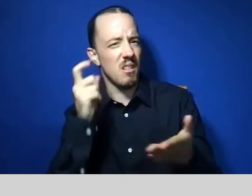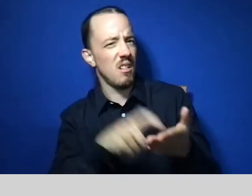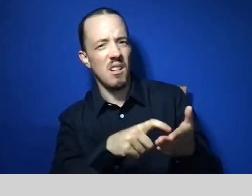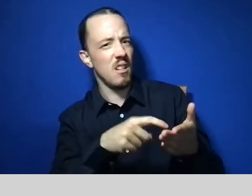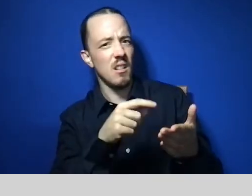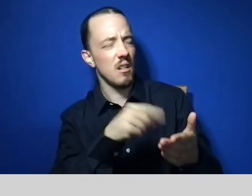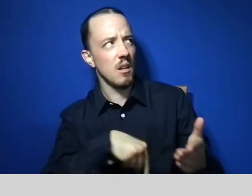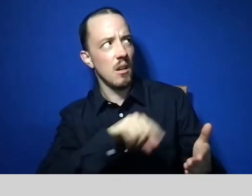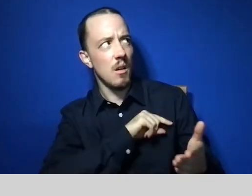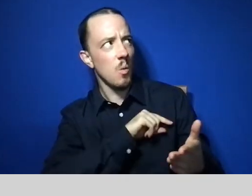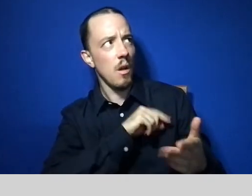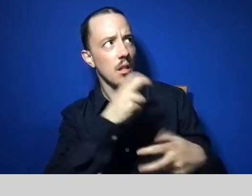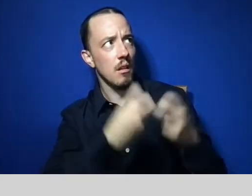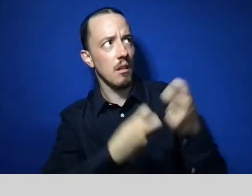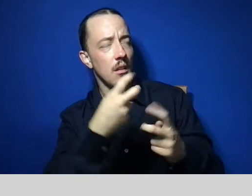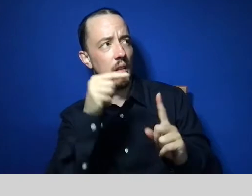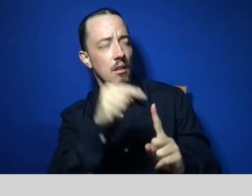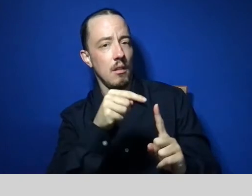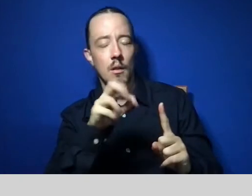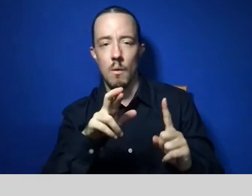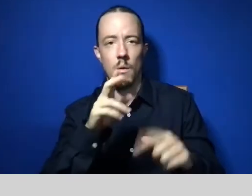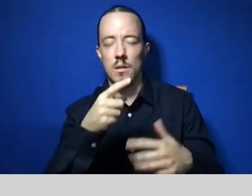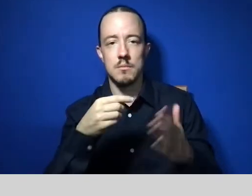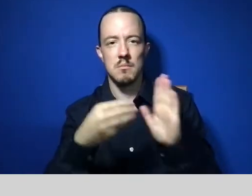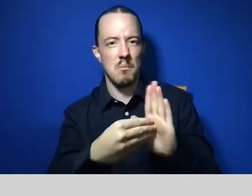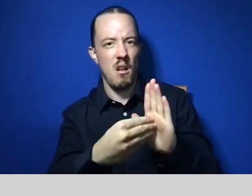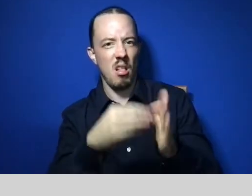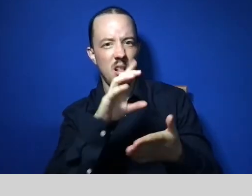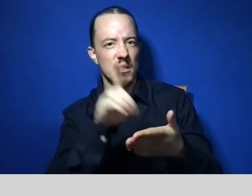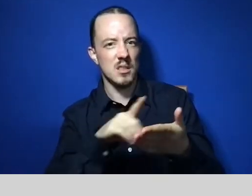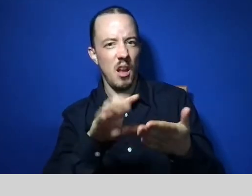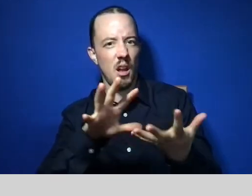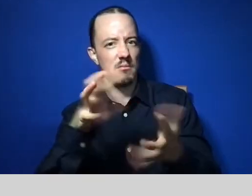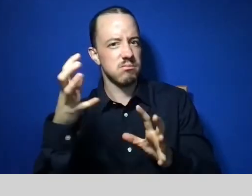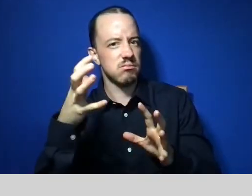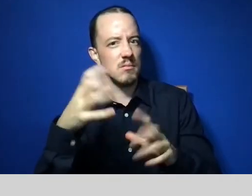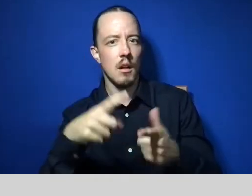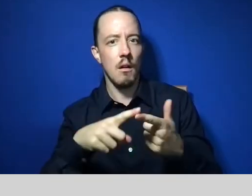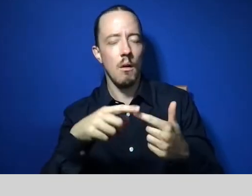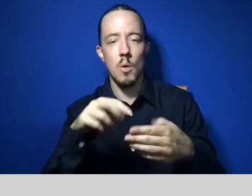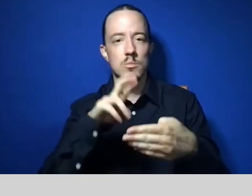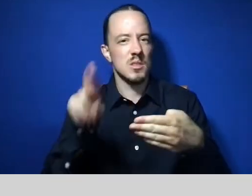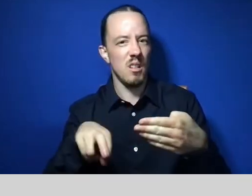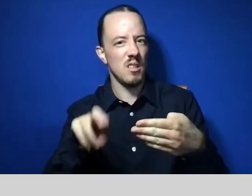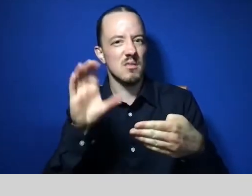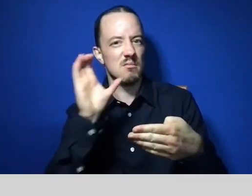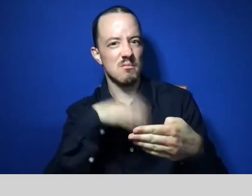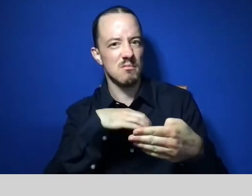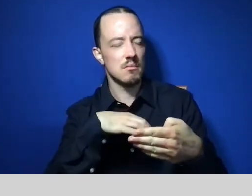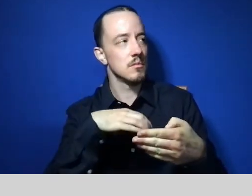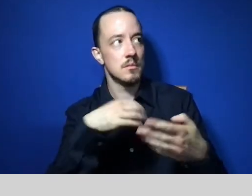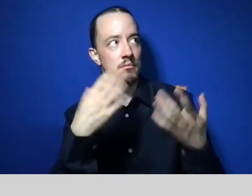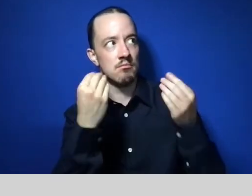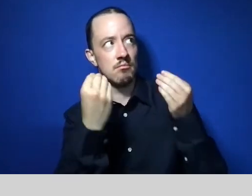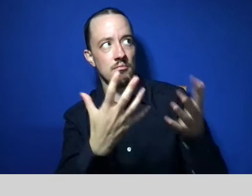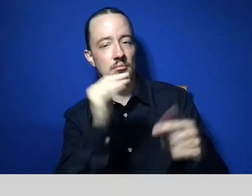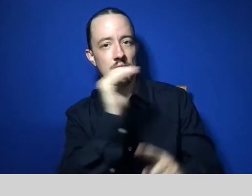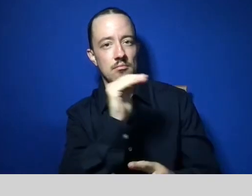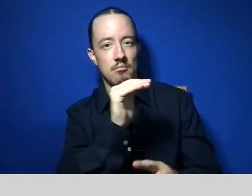So their models aren't producing the results that they would expect, or they just noticed something funky and the results that are outputted.